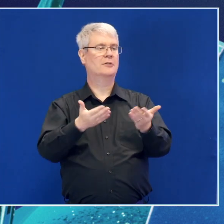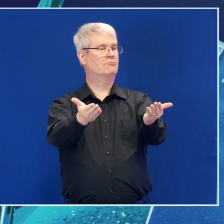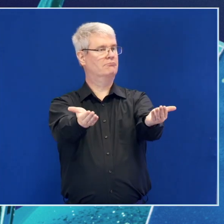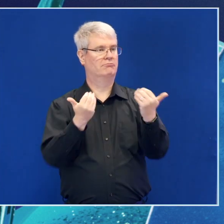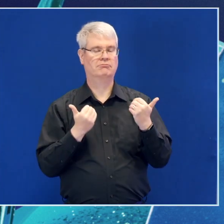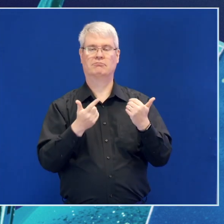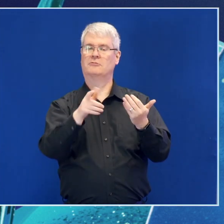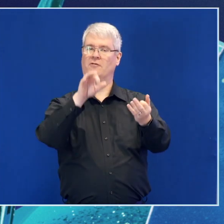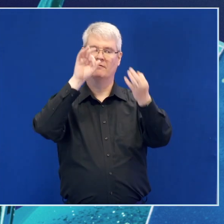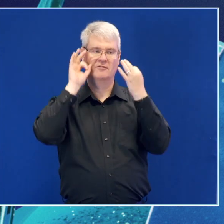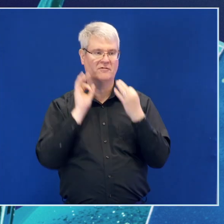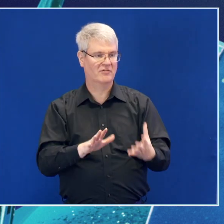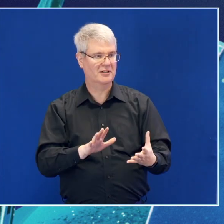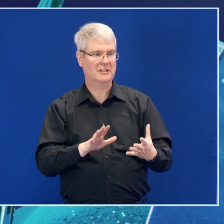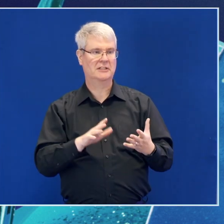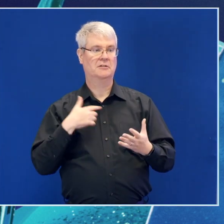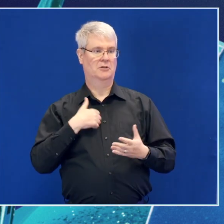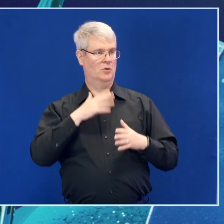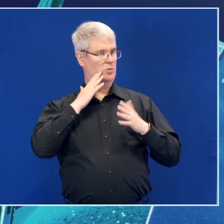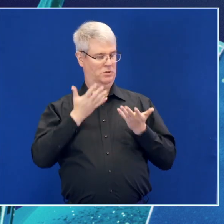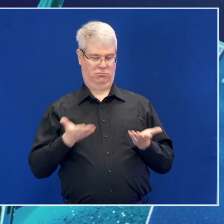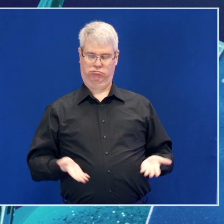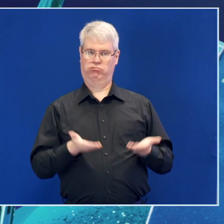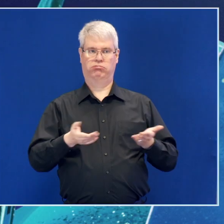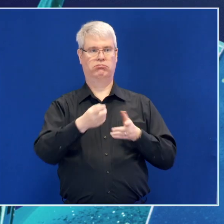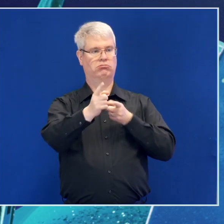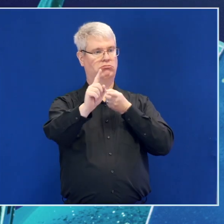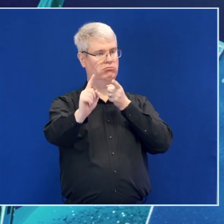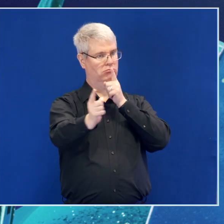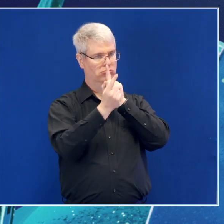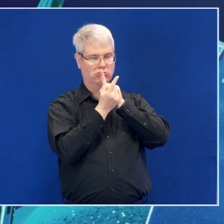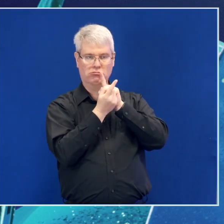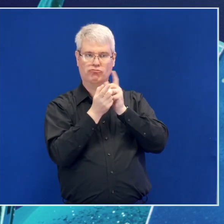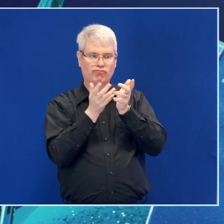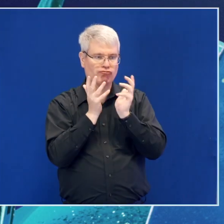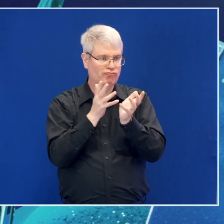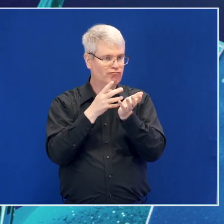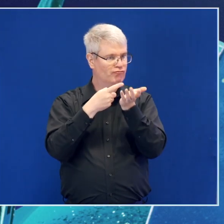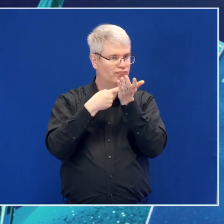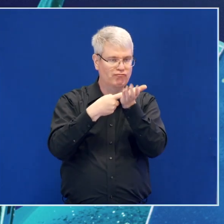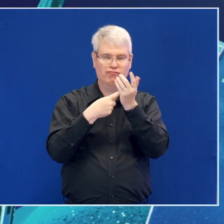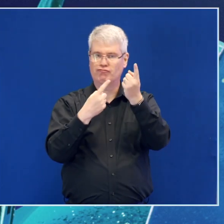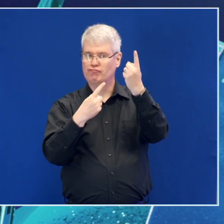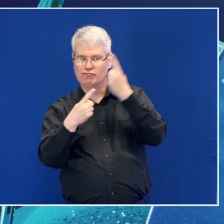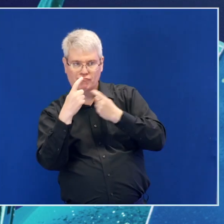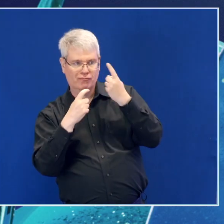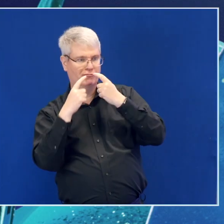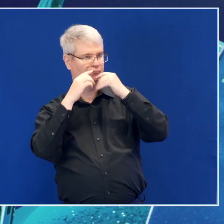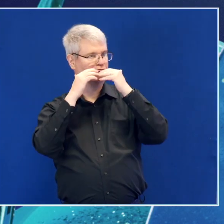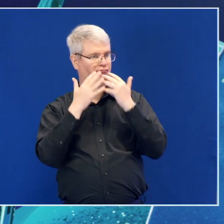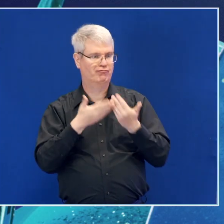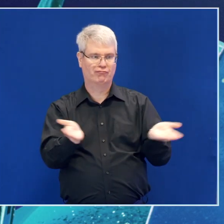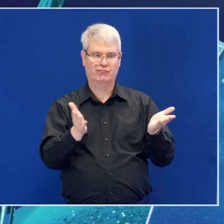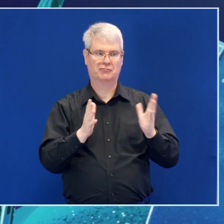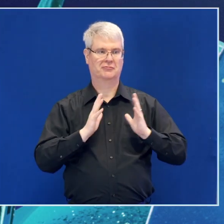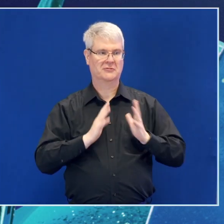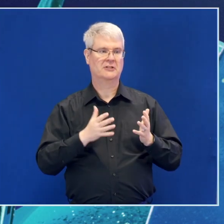And we'll stay up here and chat if anybody would like to come up and ask questions. But otherwise, I hope you enjoy the rest of the Ability Summit.